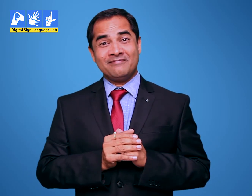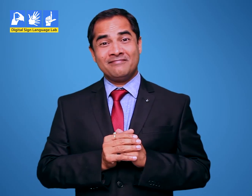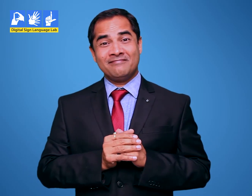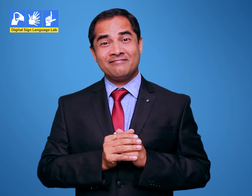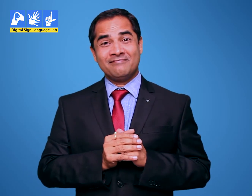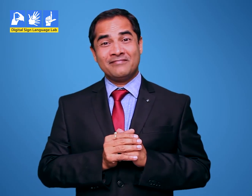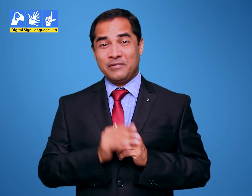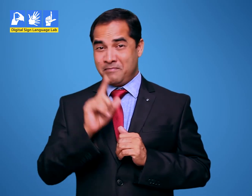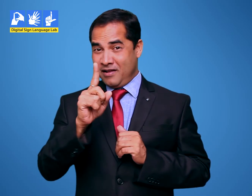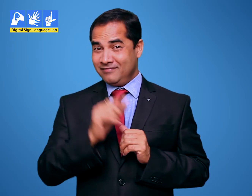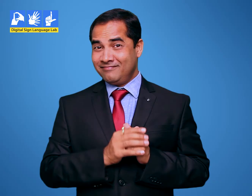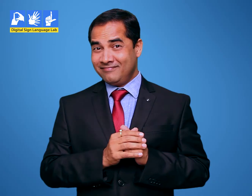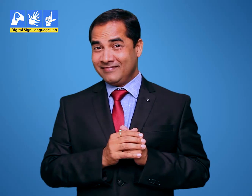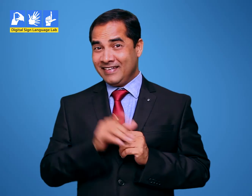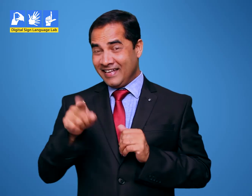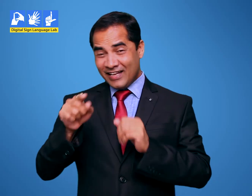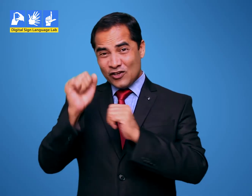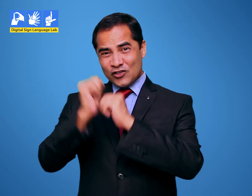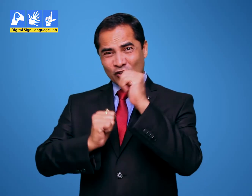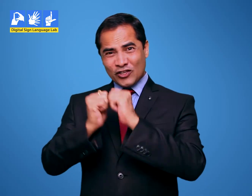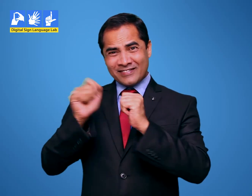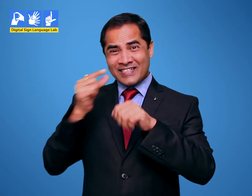that system